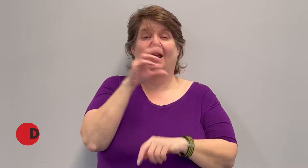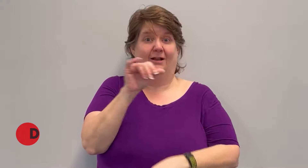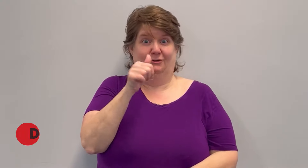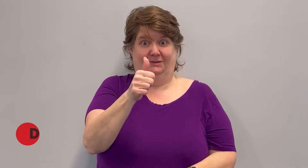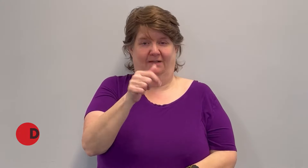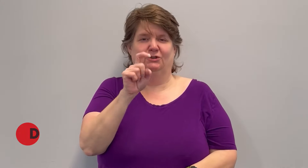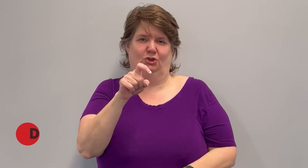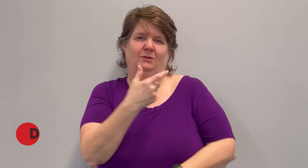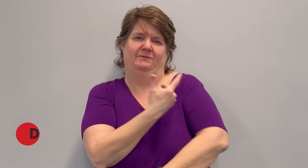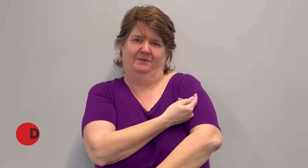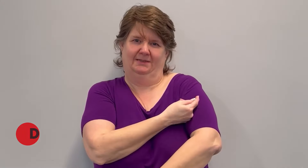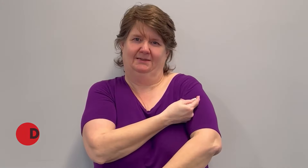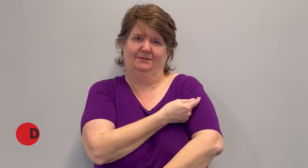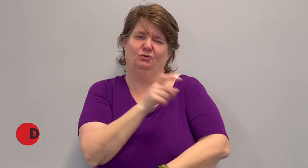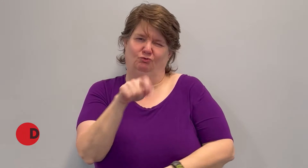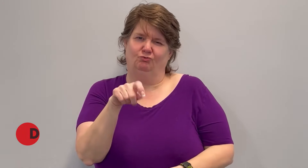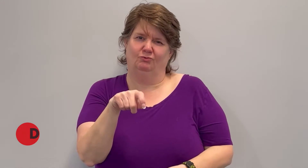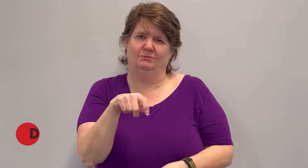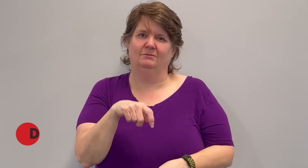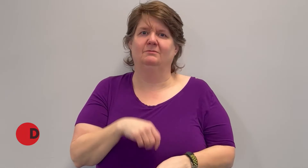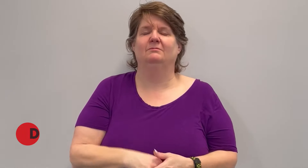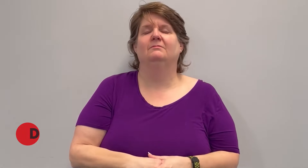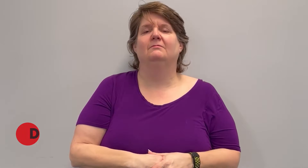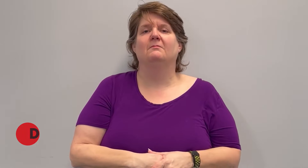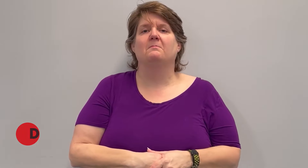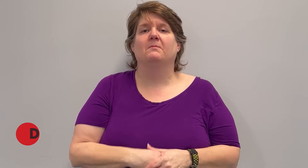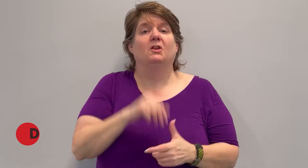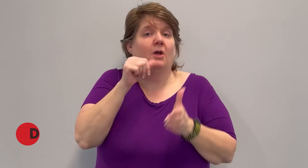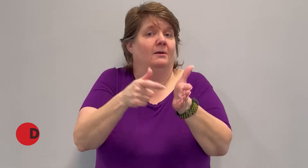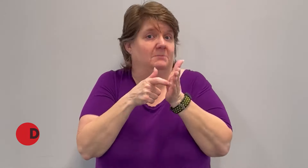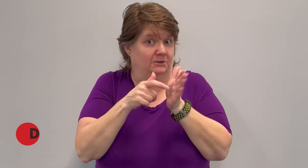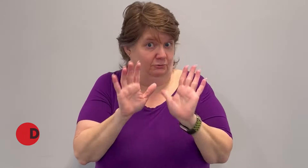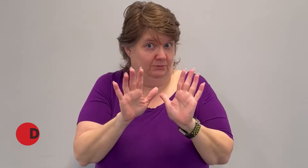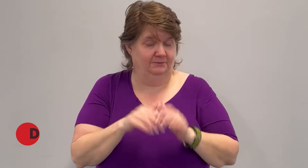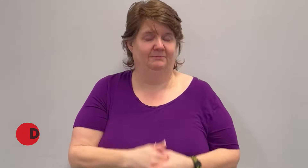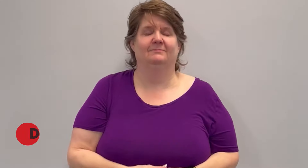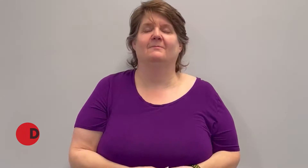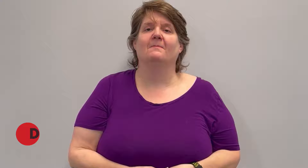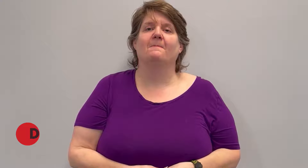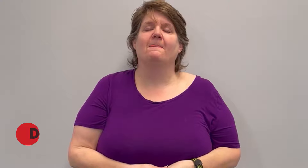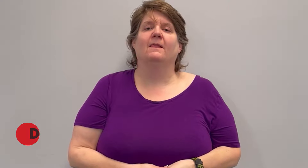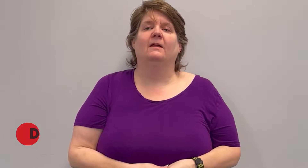you should be vaccinated also – it’s not mandatory.